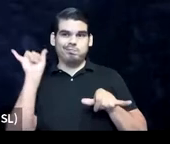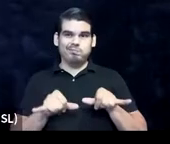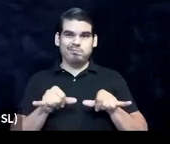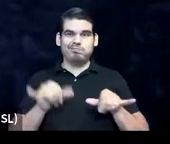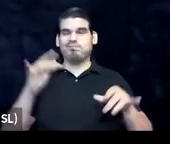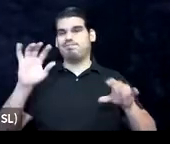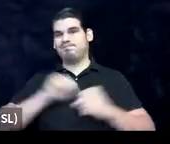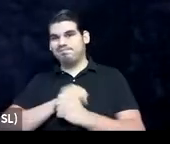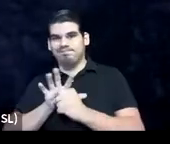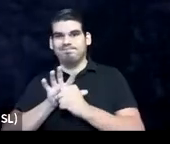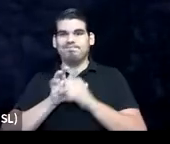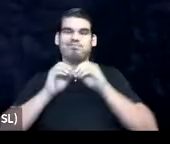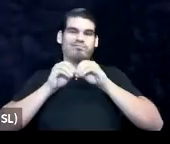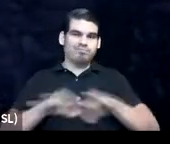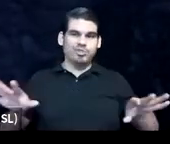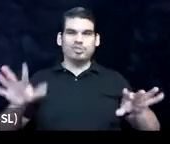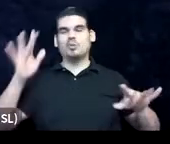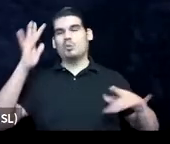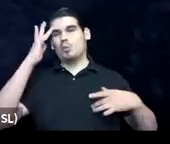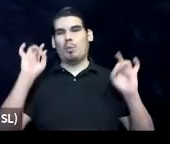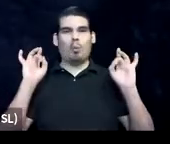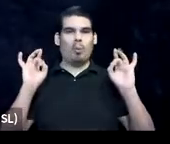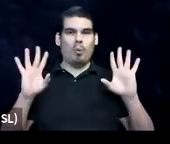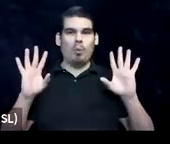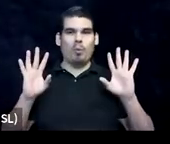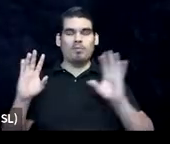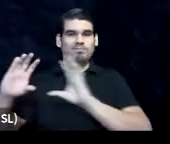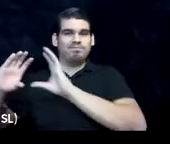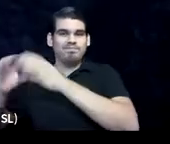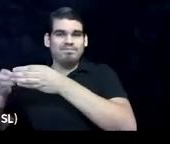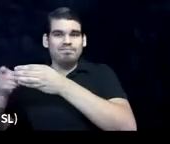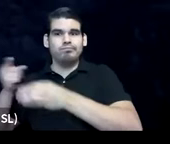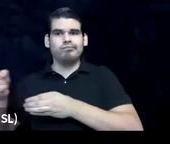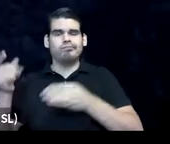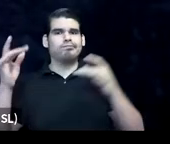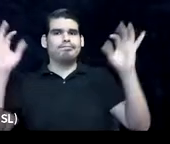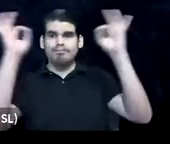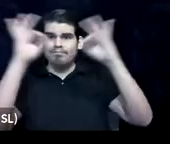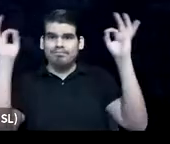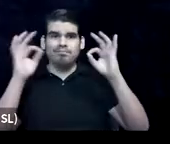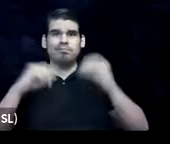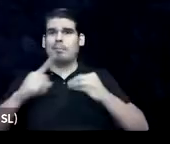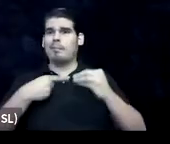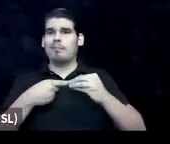In a time where they need them the most. And I'm sure I will leave it also to RAD Region one